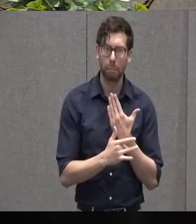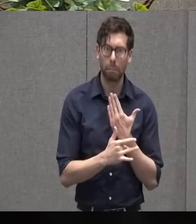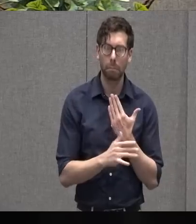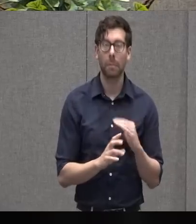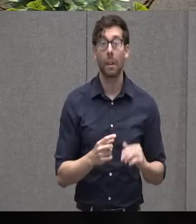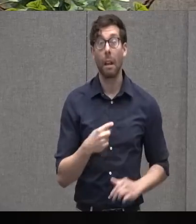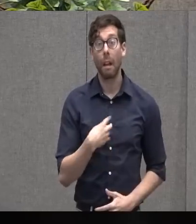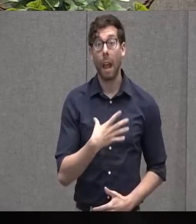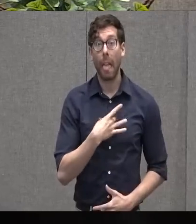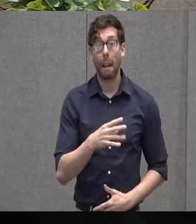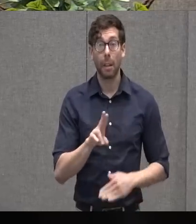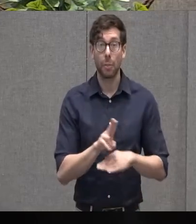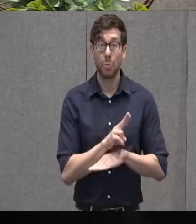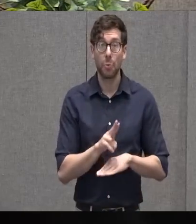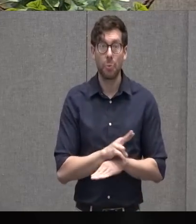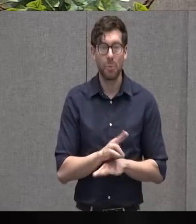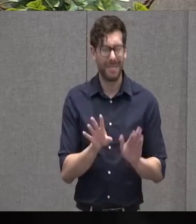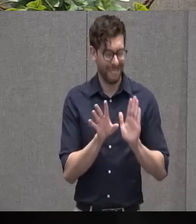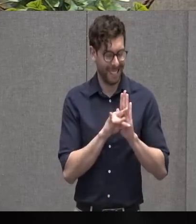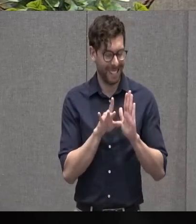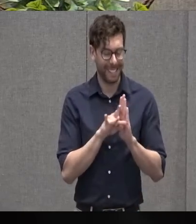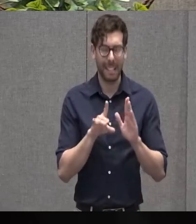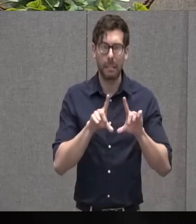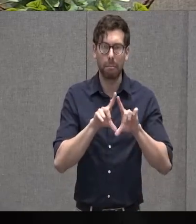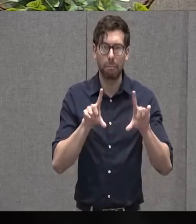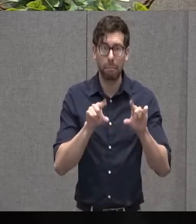I'm going to use these for my price tags.